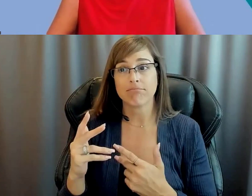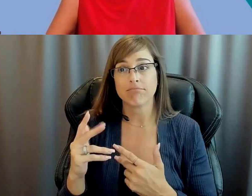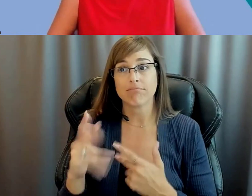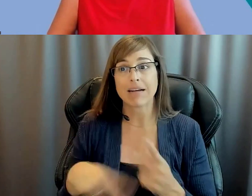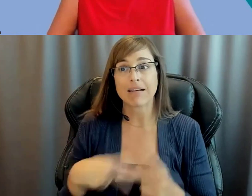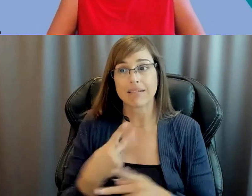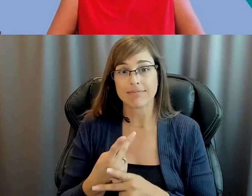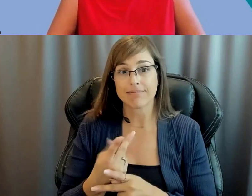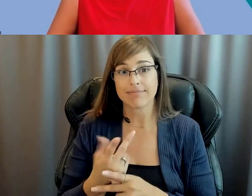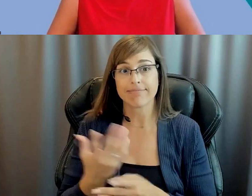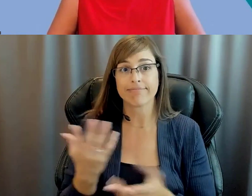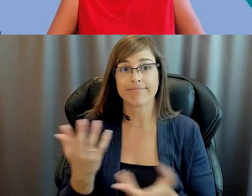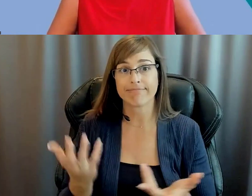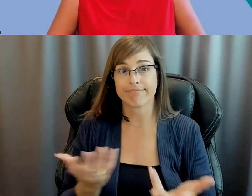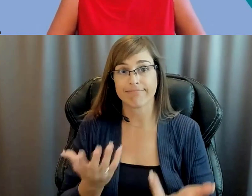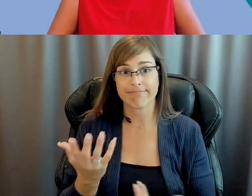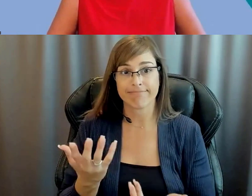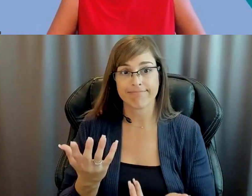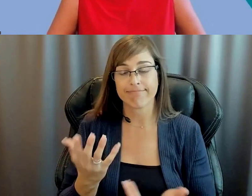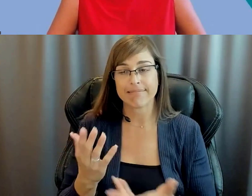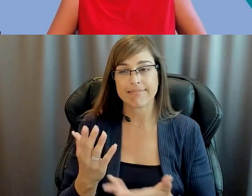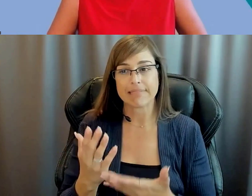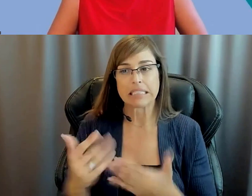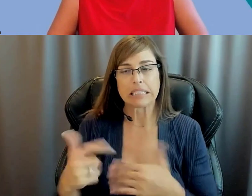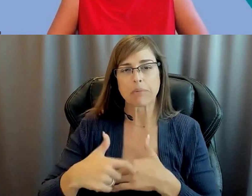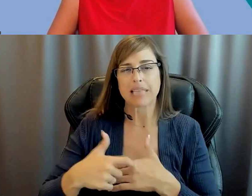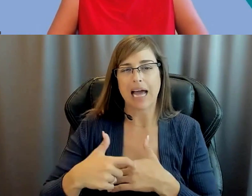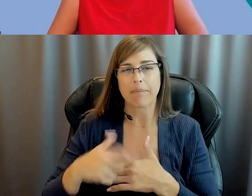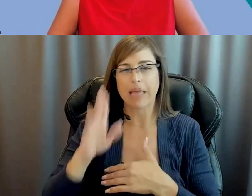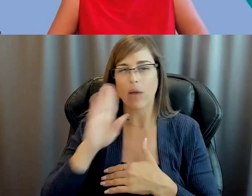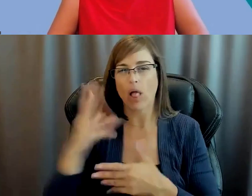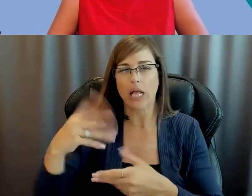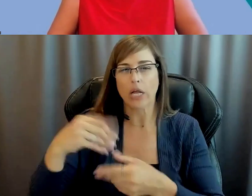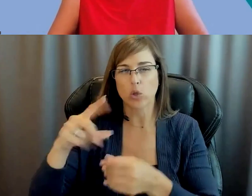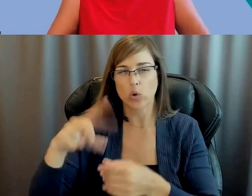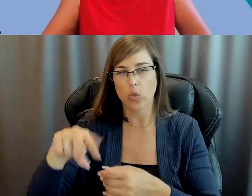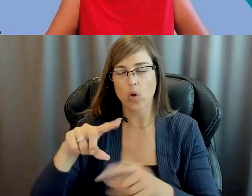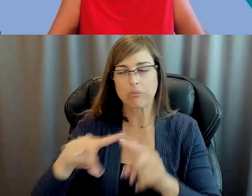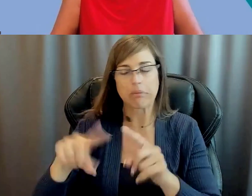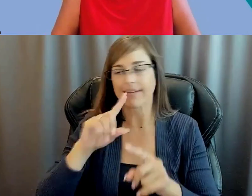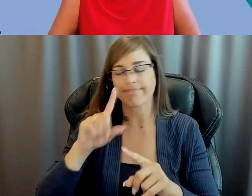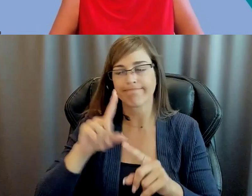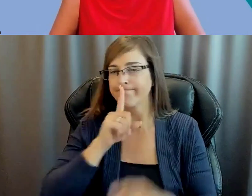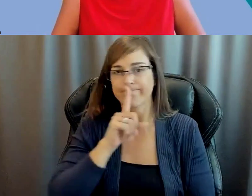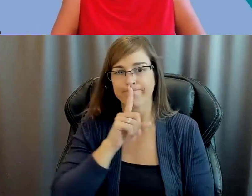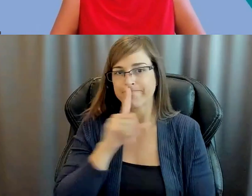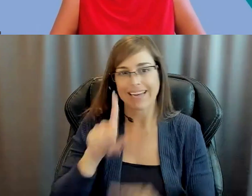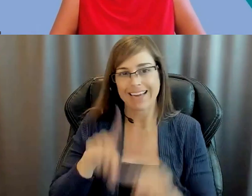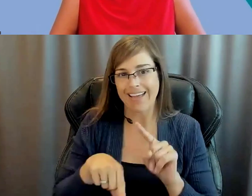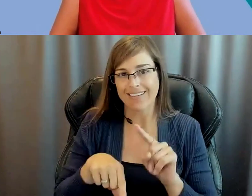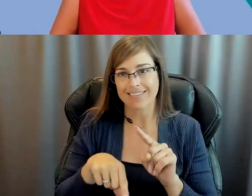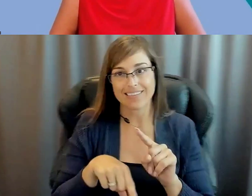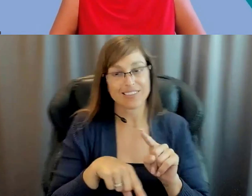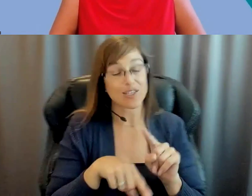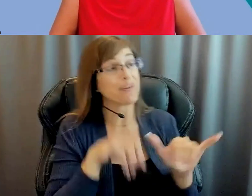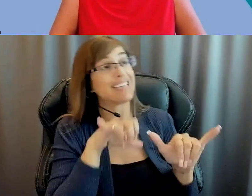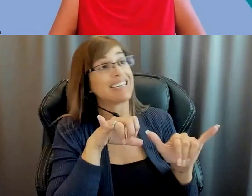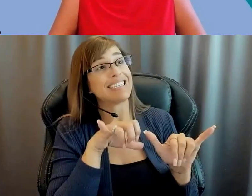that those will probably be included, but I cannot talk for that. Elyse Sullivan: Okay. So sort of a stay tuned. Dr. Ranjini Ambalavanar: Yeah, yeah, yeah.